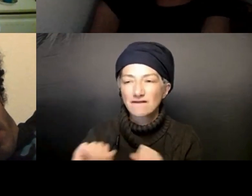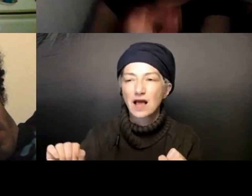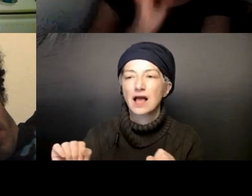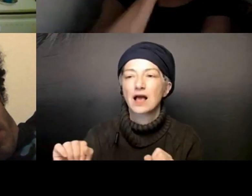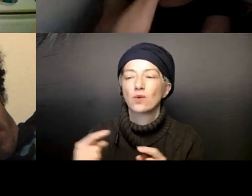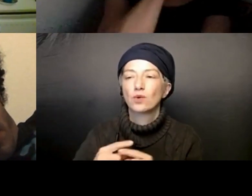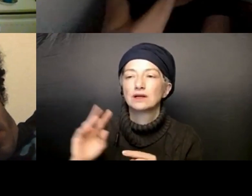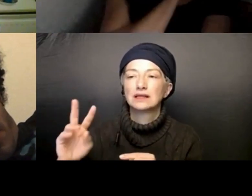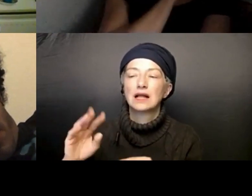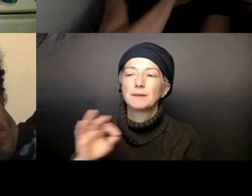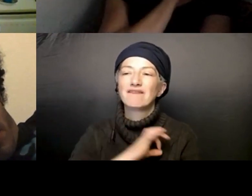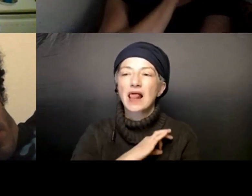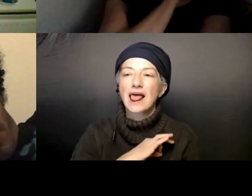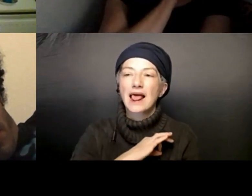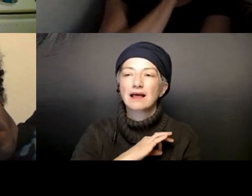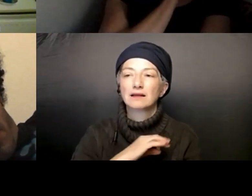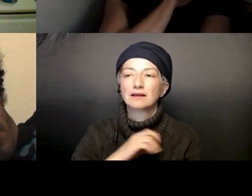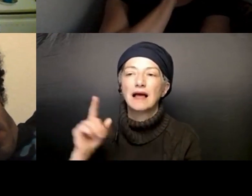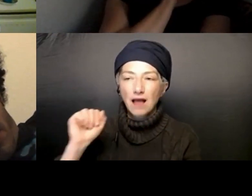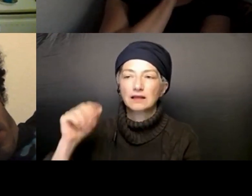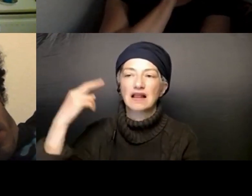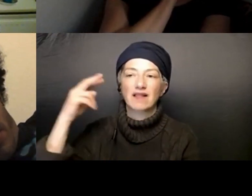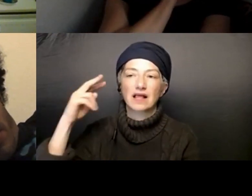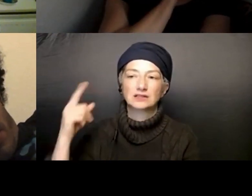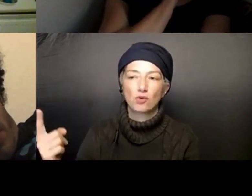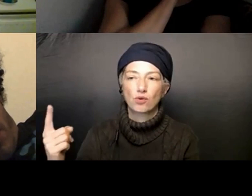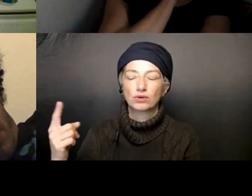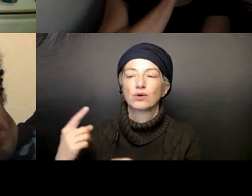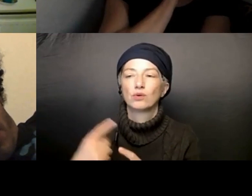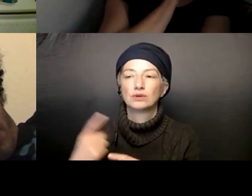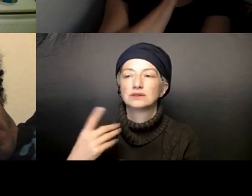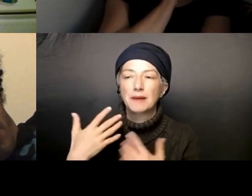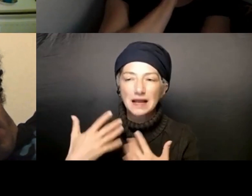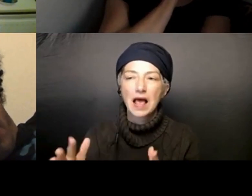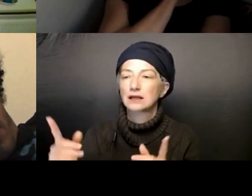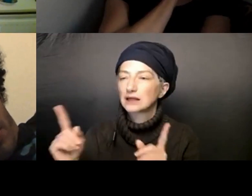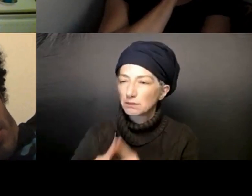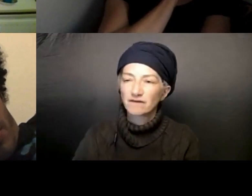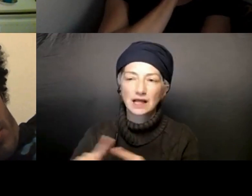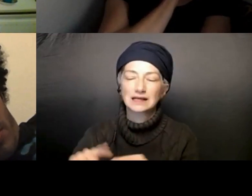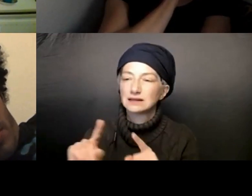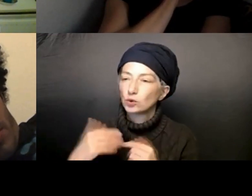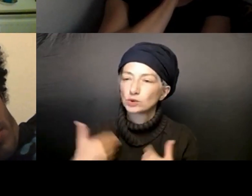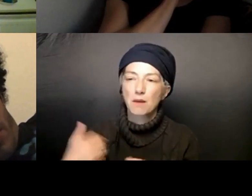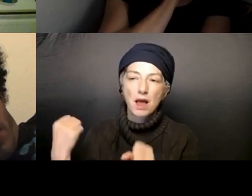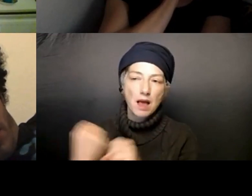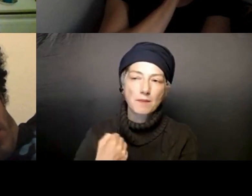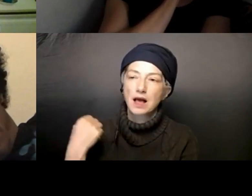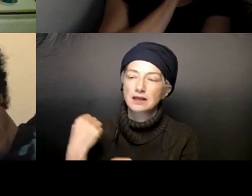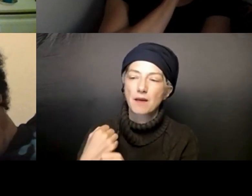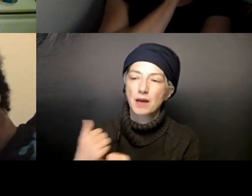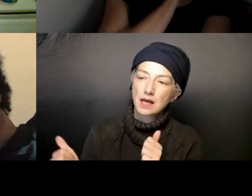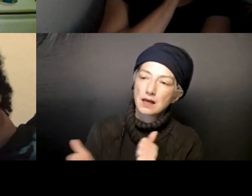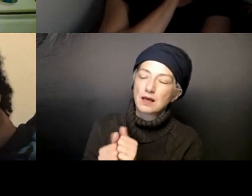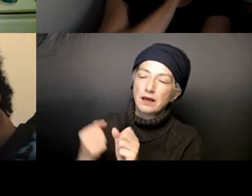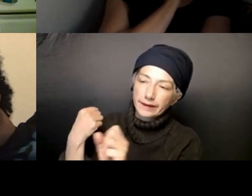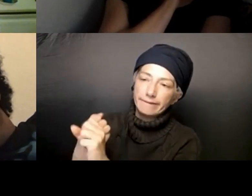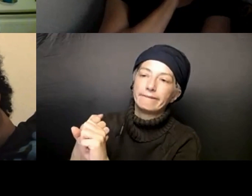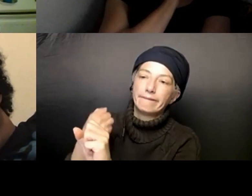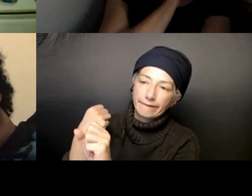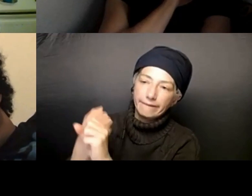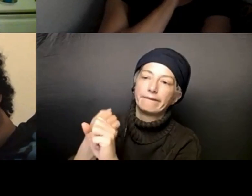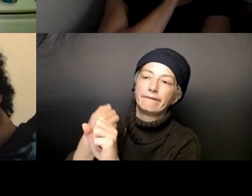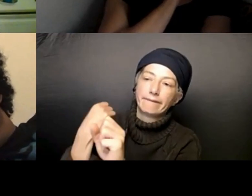And she is willing to do that work again and again and fight on our side, for our rights